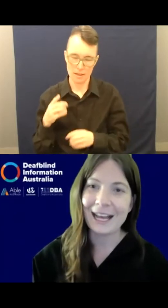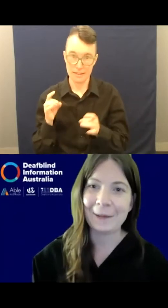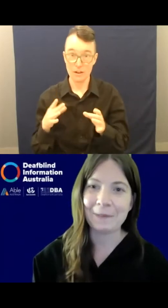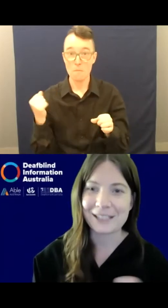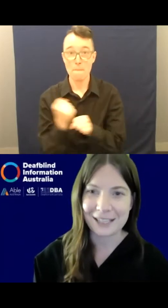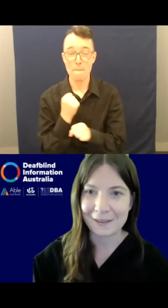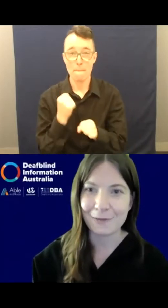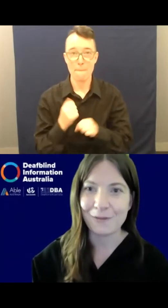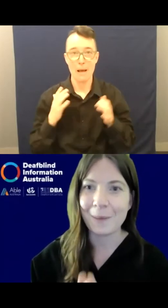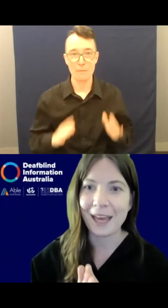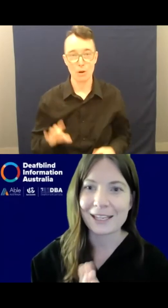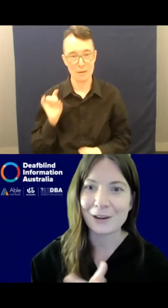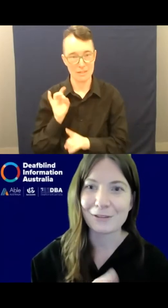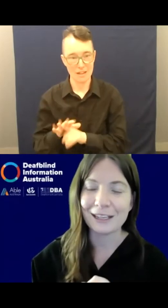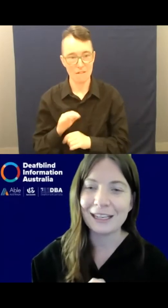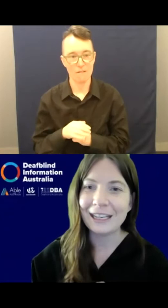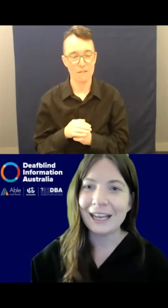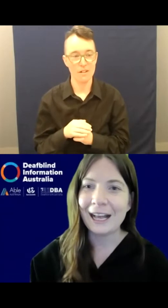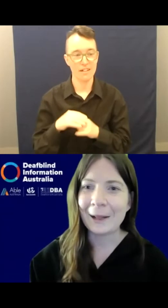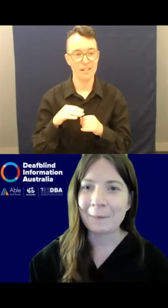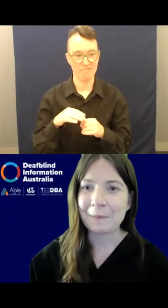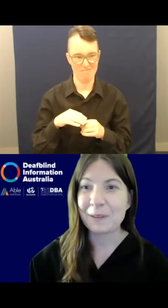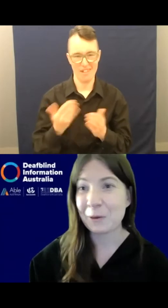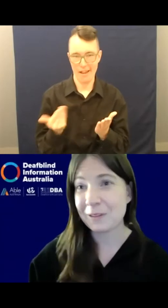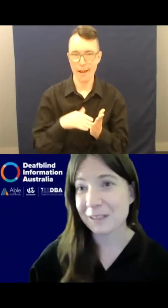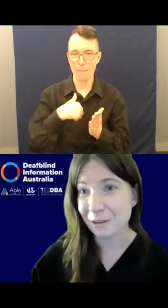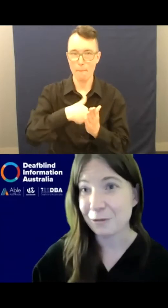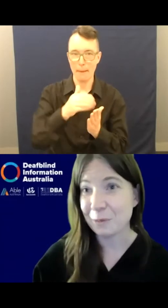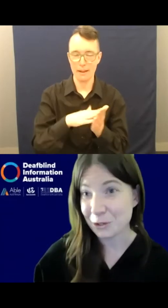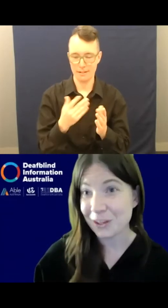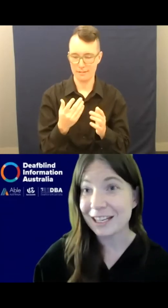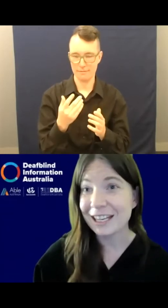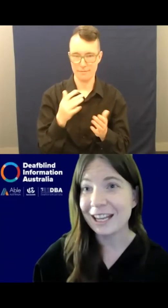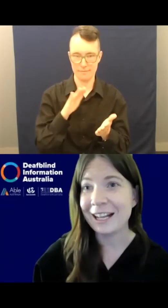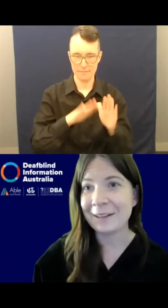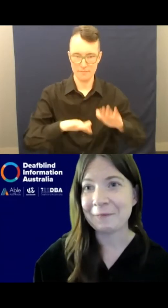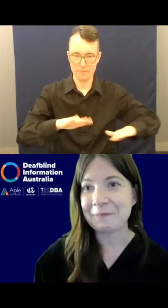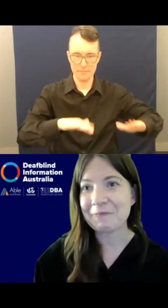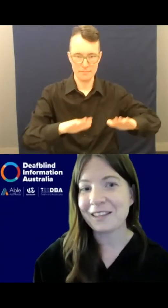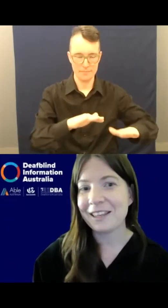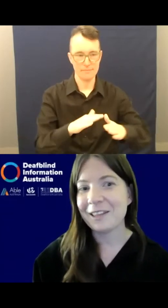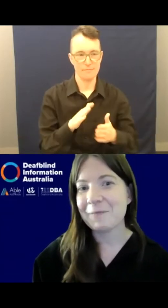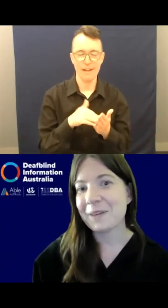He's done some finger paint over it. So it's almost a self portrait, but